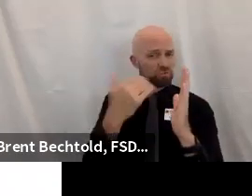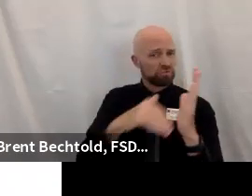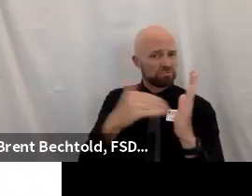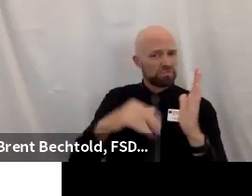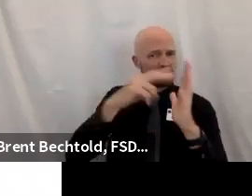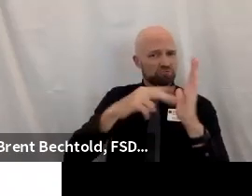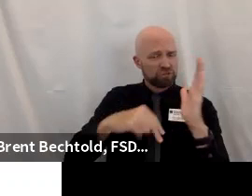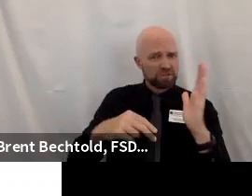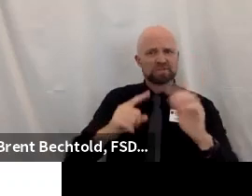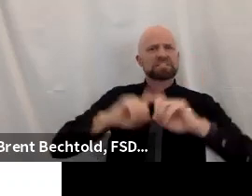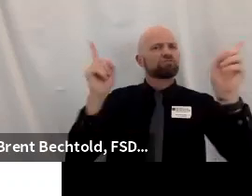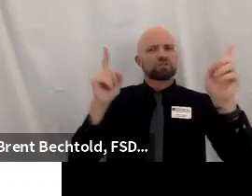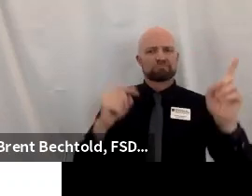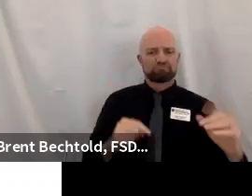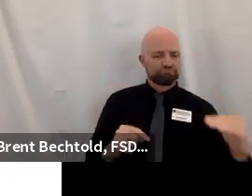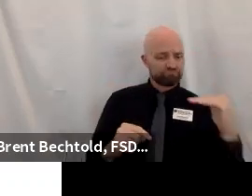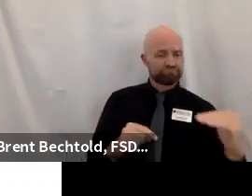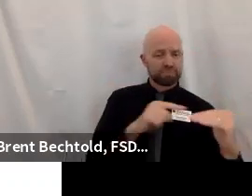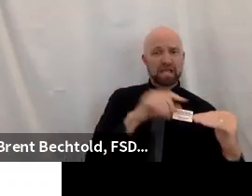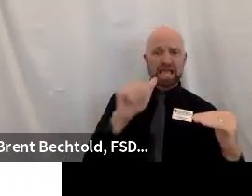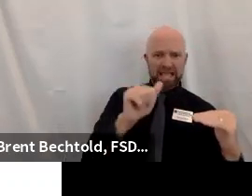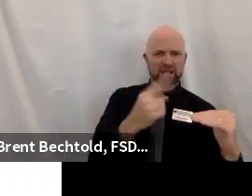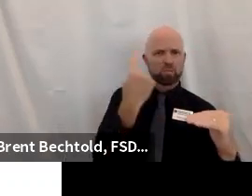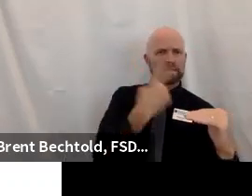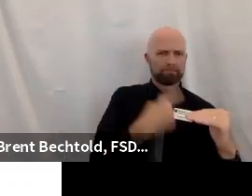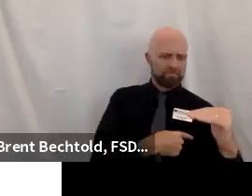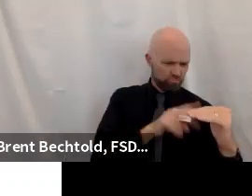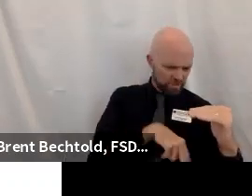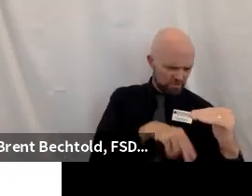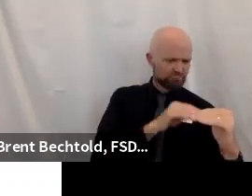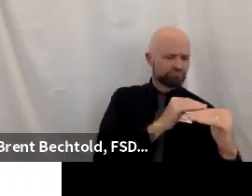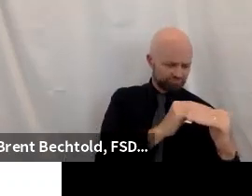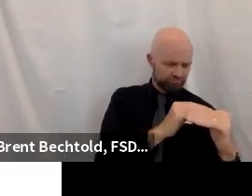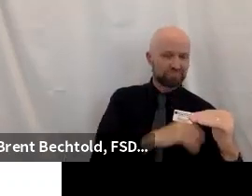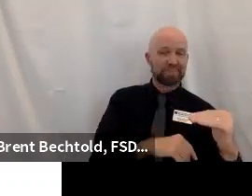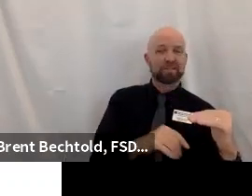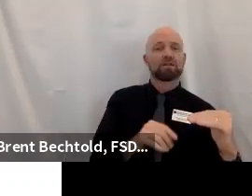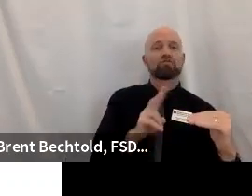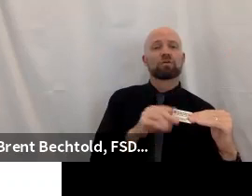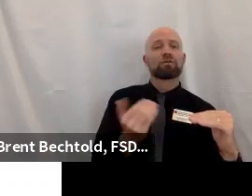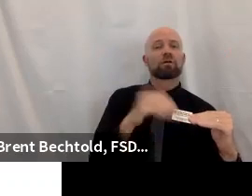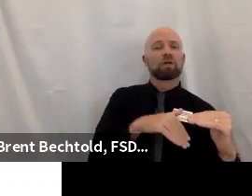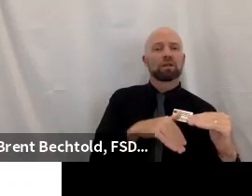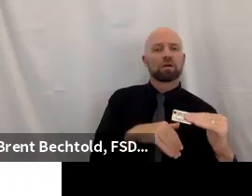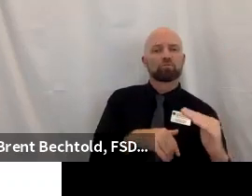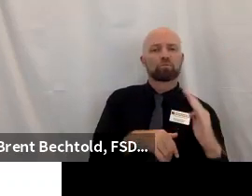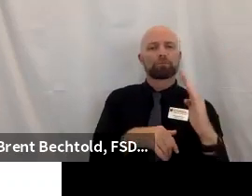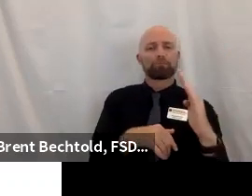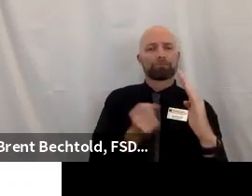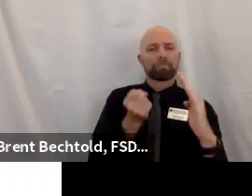When they do the deep reading and repeated reads, you might see them grow. They did it one time. And then they read it again and